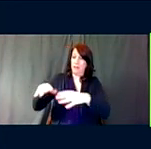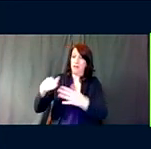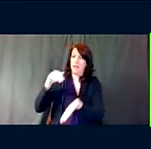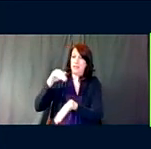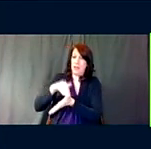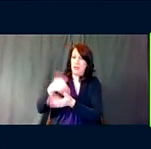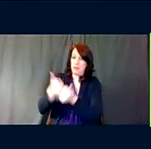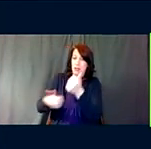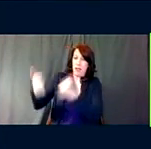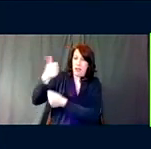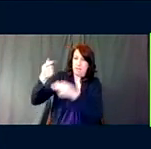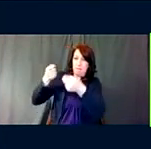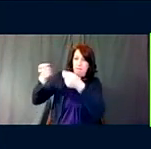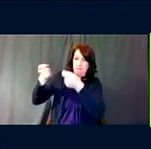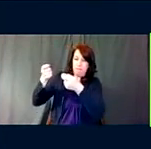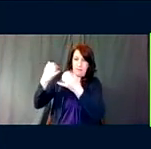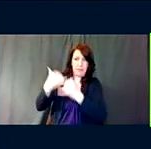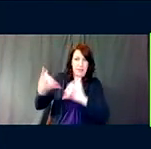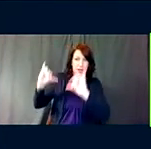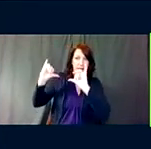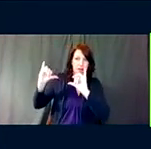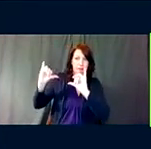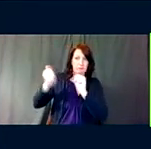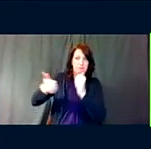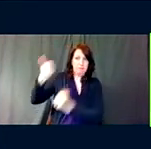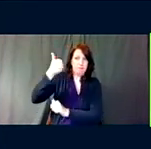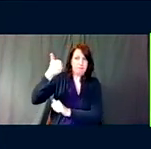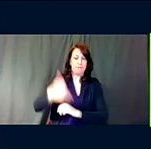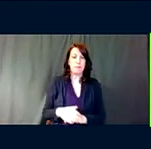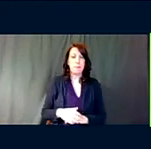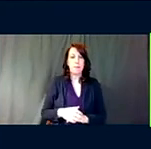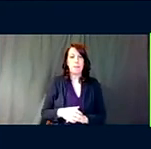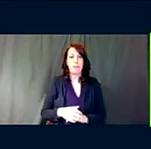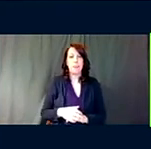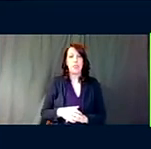FAUCI FOR WEST BENGAL, HE WAS THE CHAIRMAN OF THE COMMITTEE, STILL IS ACTUALLY.